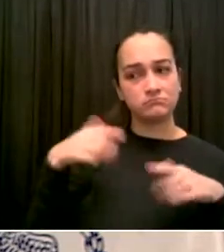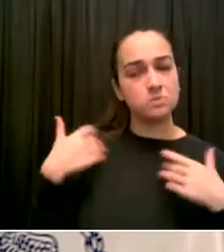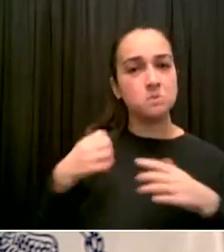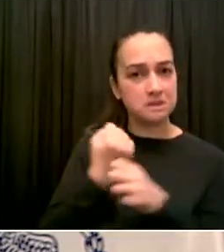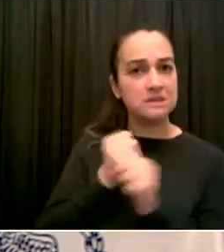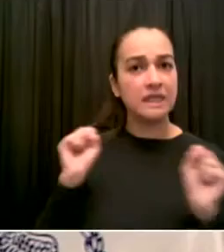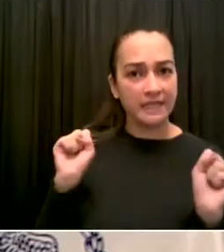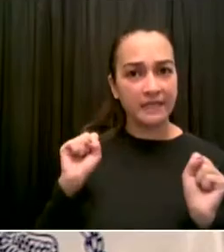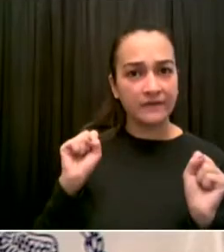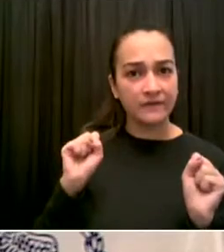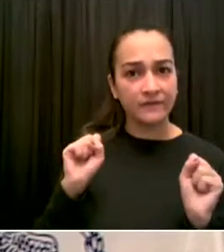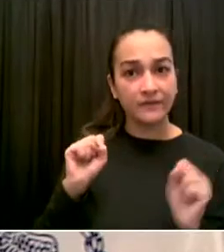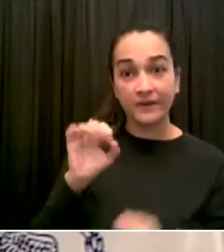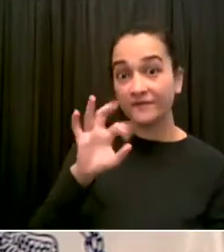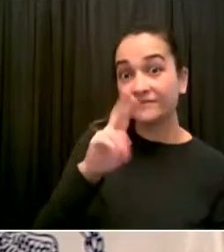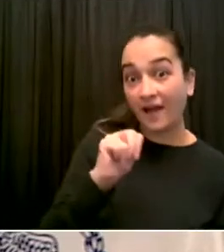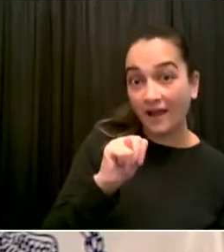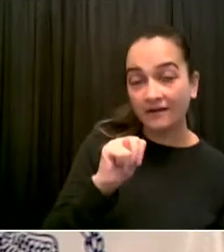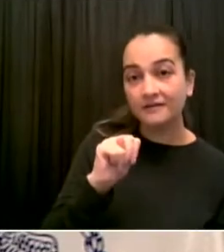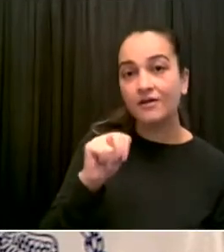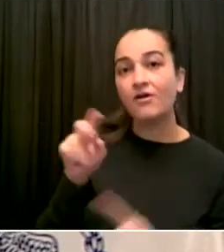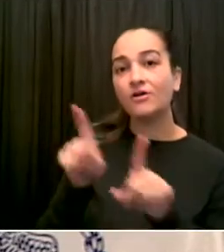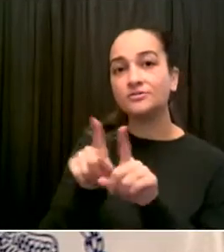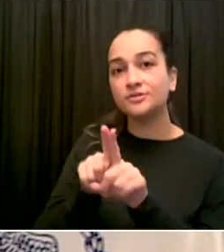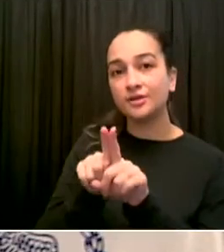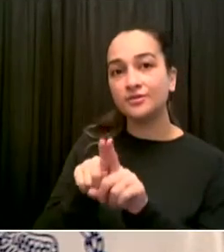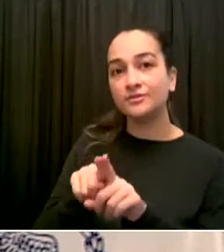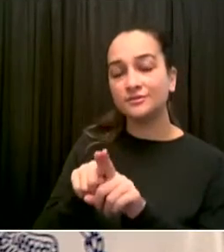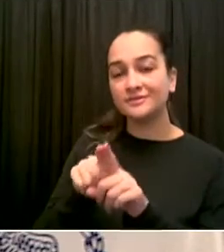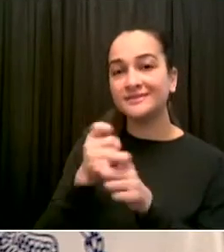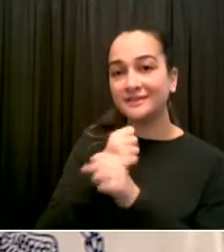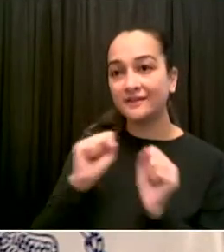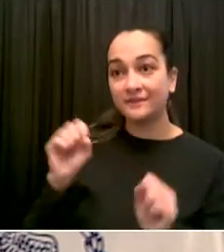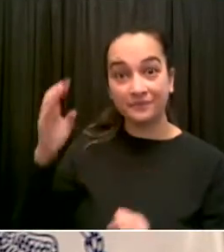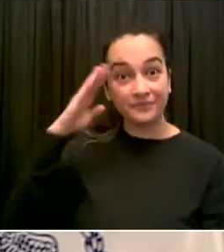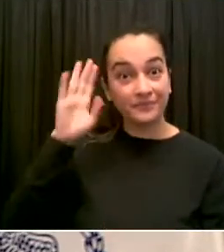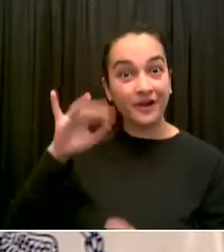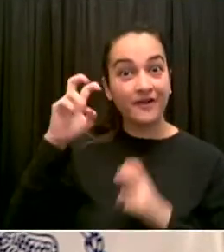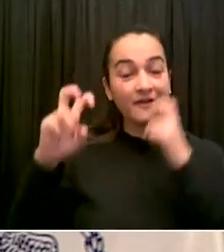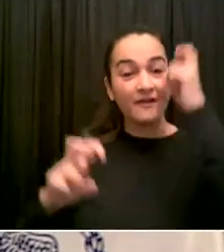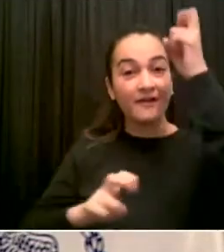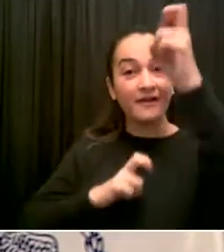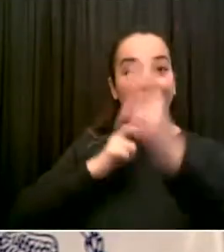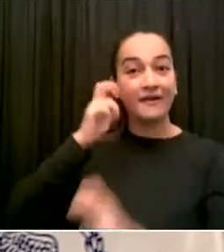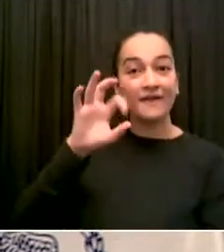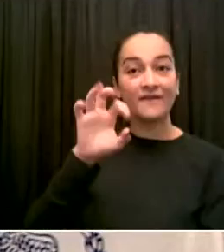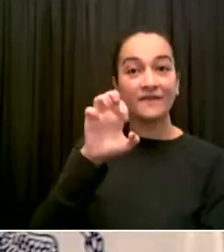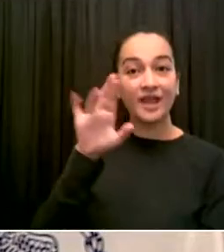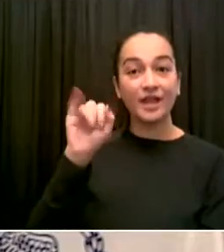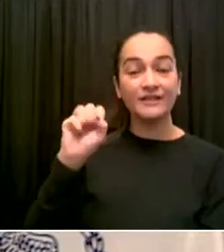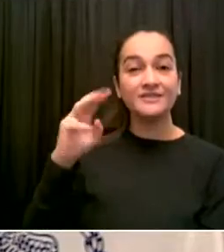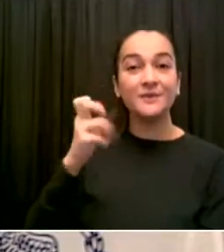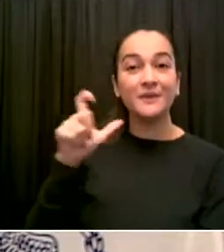ALIVE MORE AND MORE EACH WEEK.